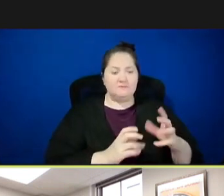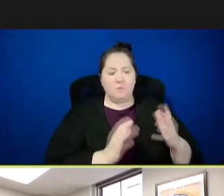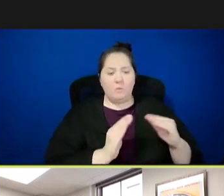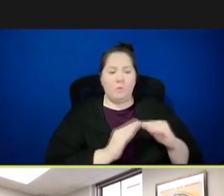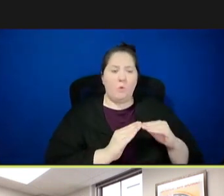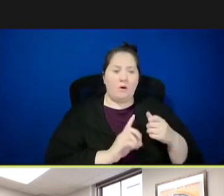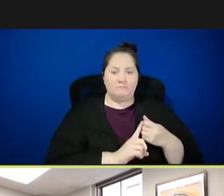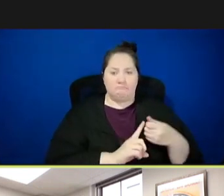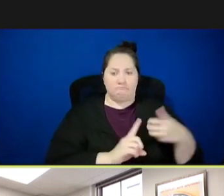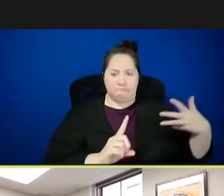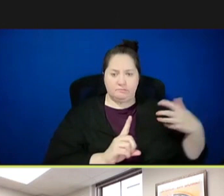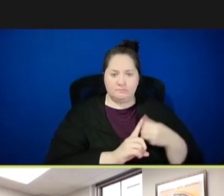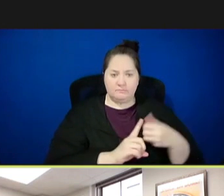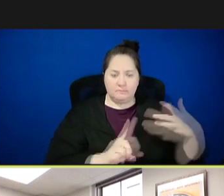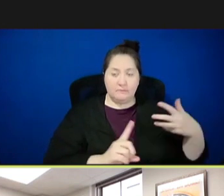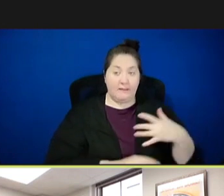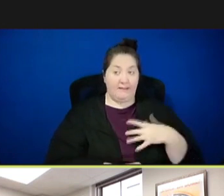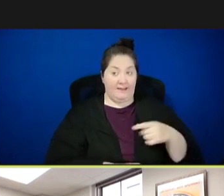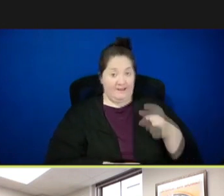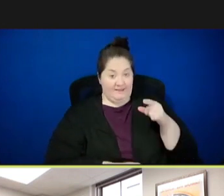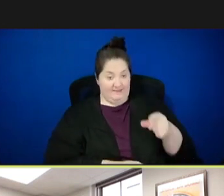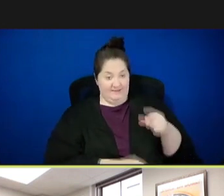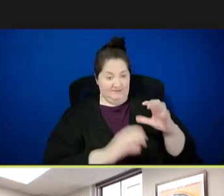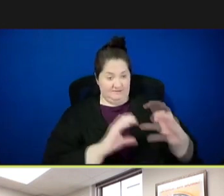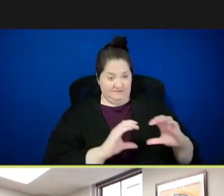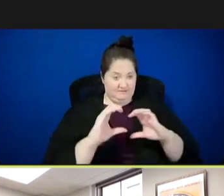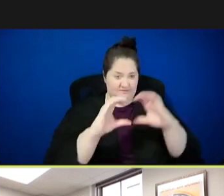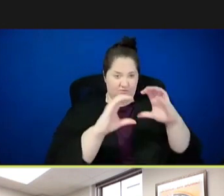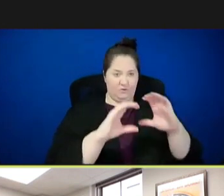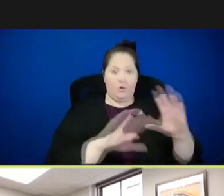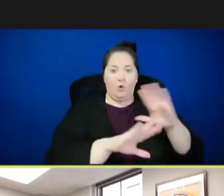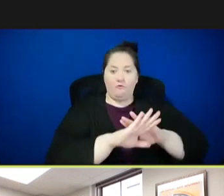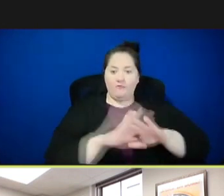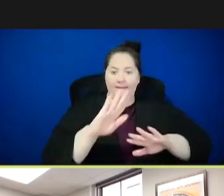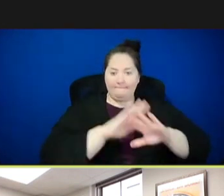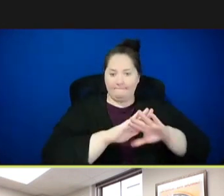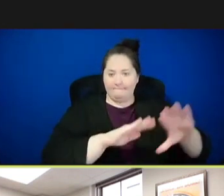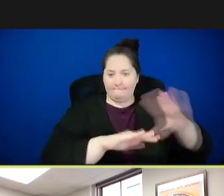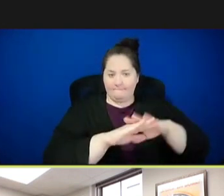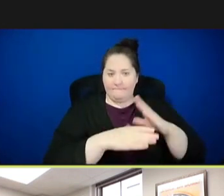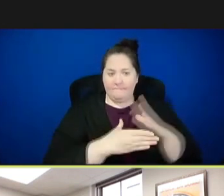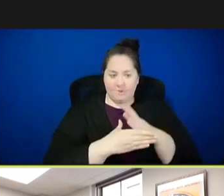but the reason I like this than diagram, is the overlaps between some of these. So,